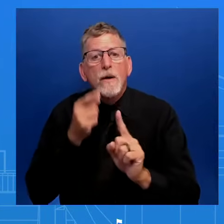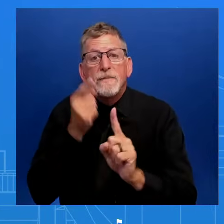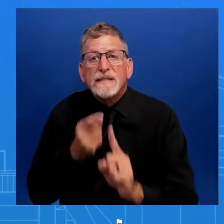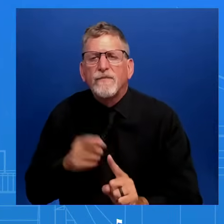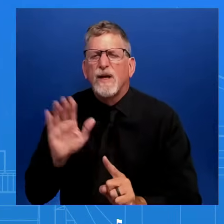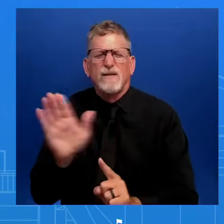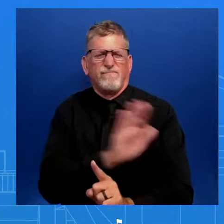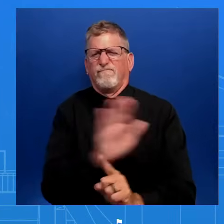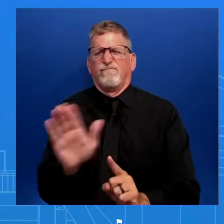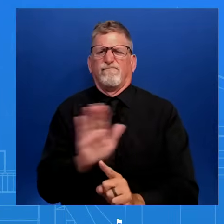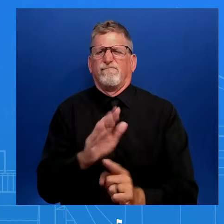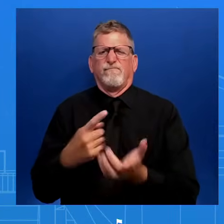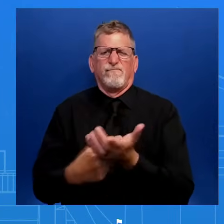Thank you for the request.